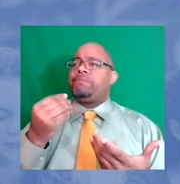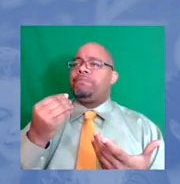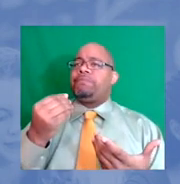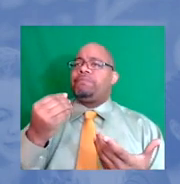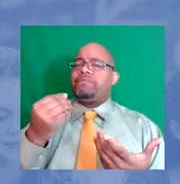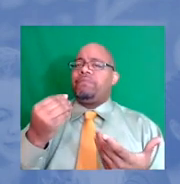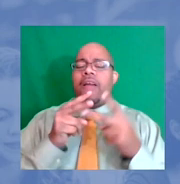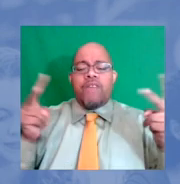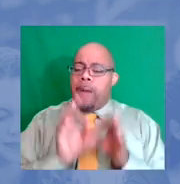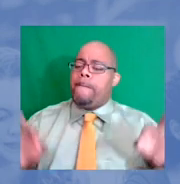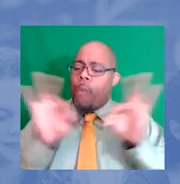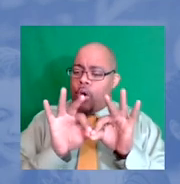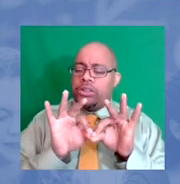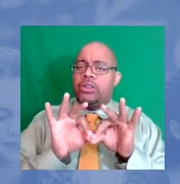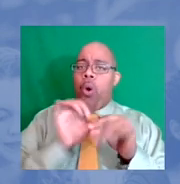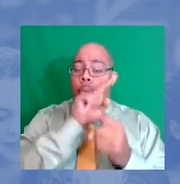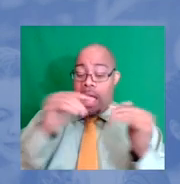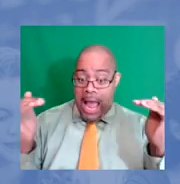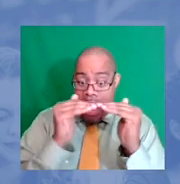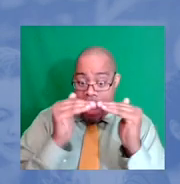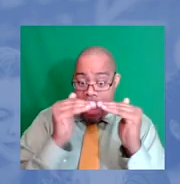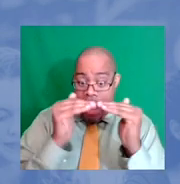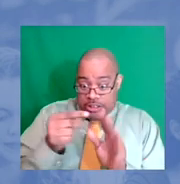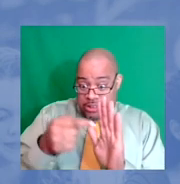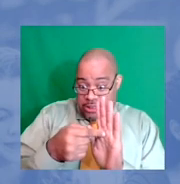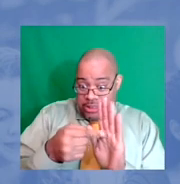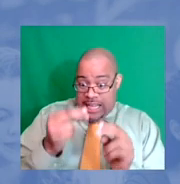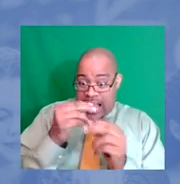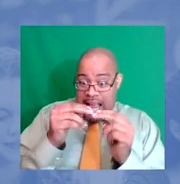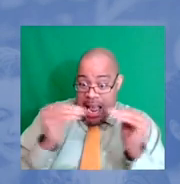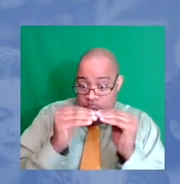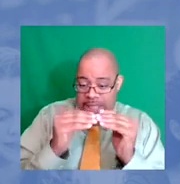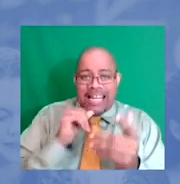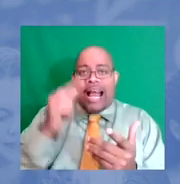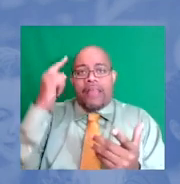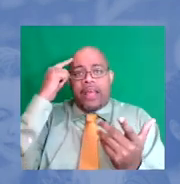WHEN EQUITY IS MENTIONED, IT NOT BE INTERPRETED AS MEDIOCRITY, IT NOT BE INTERPRETED AS THAT'S